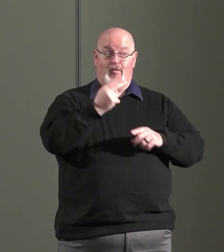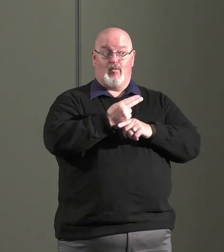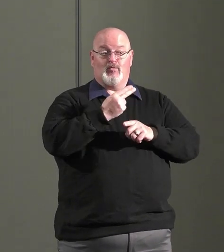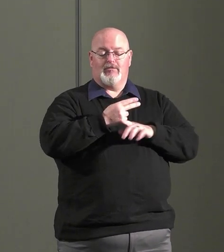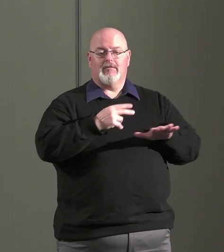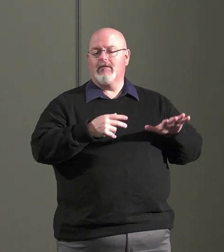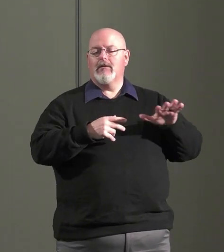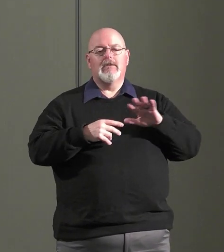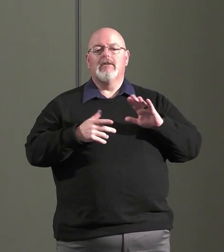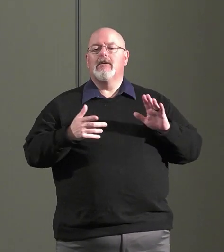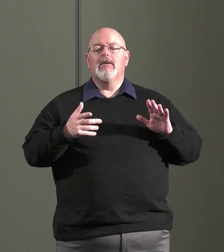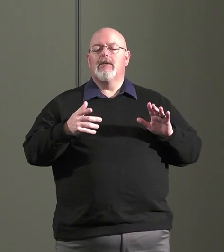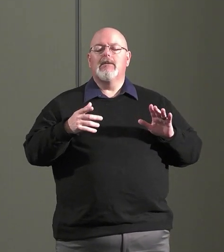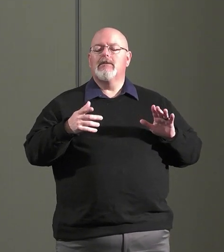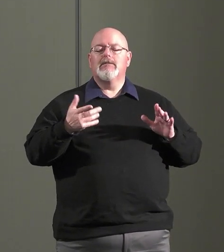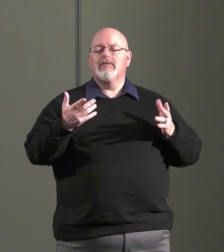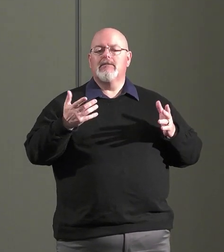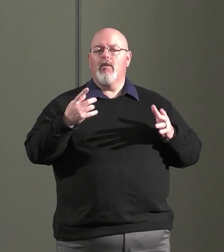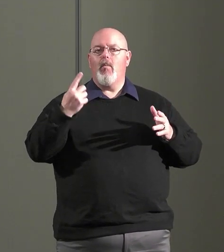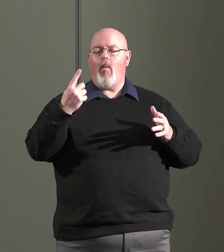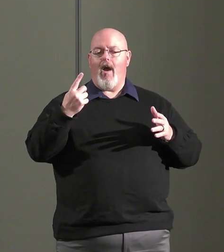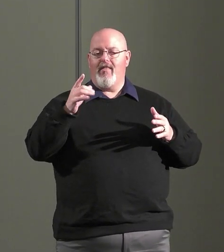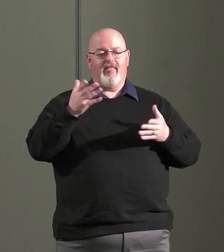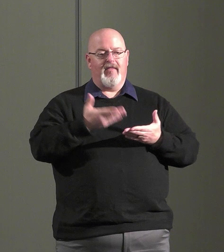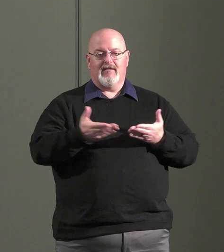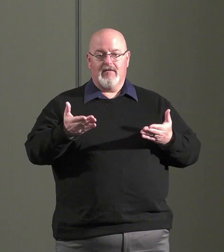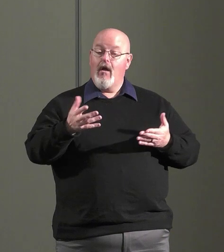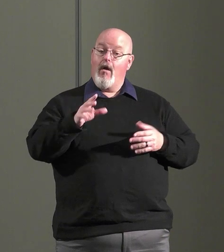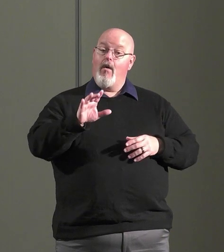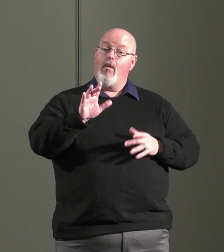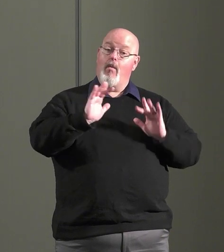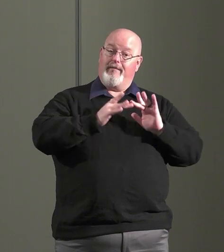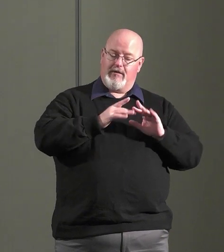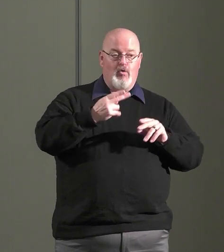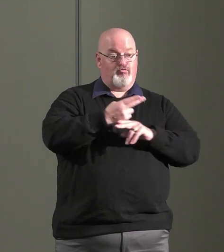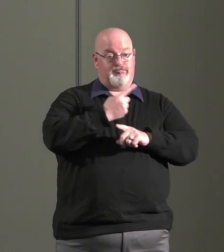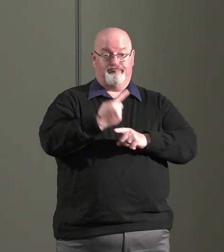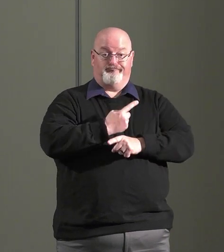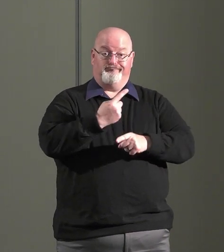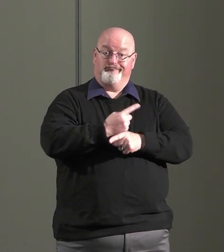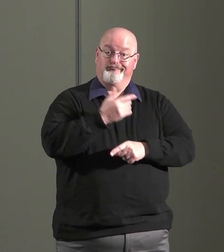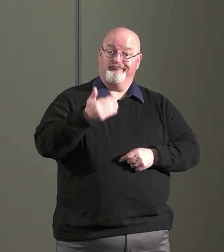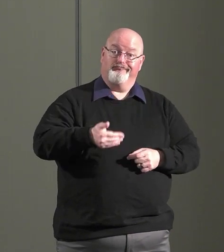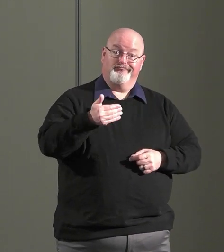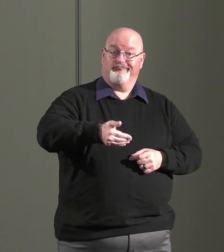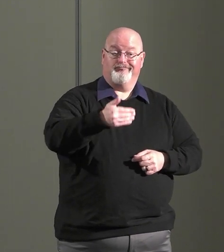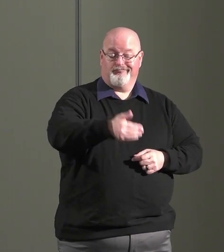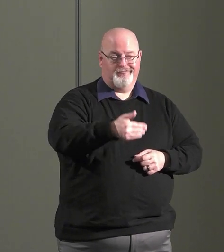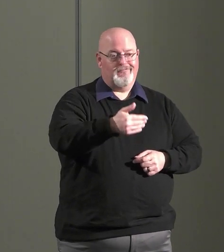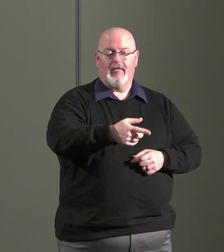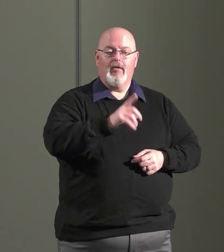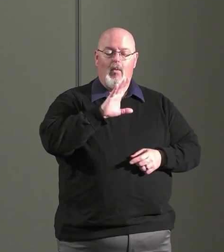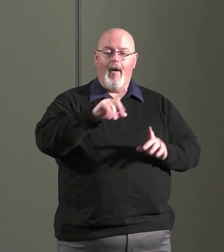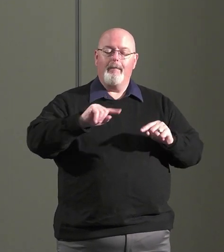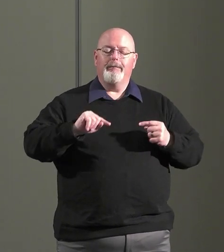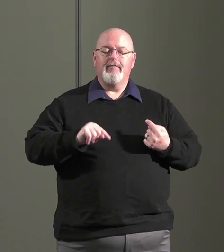almost -- it was one of the things that it is a website you use regularly it was painful to have